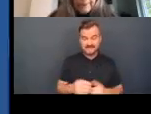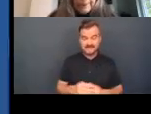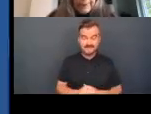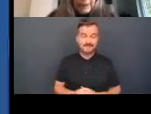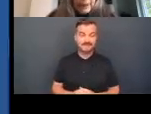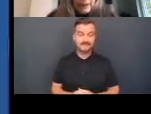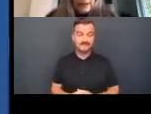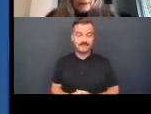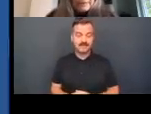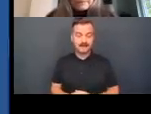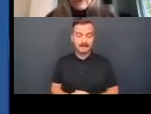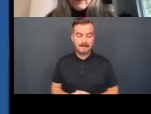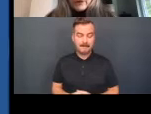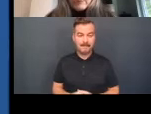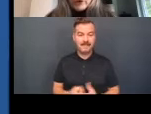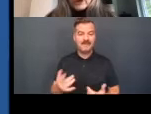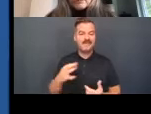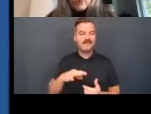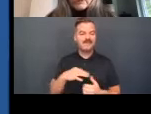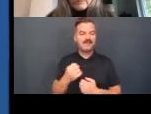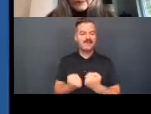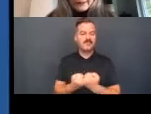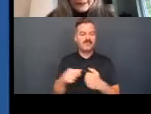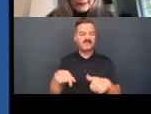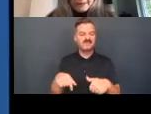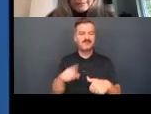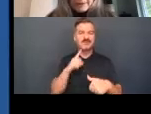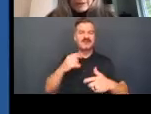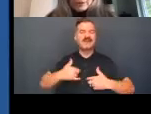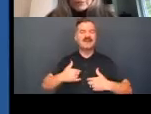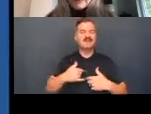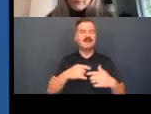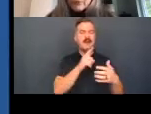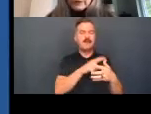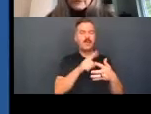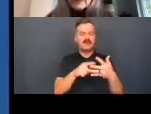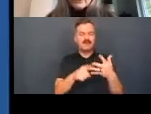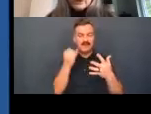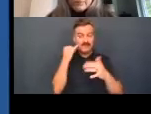16:04:57 The Pittsburgh framework is a point based system. Too many points means too many